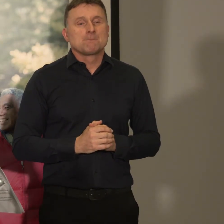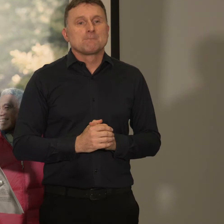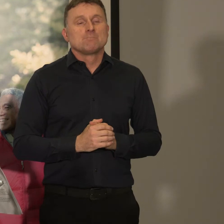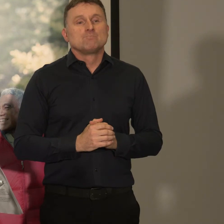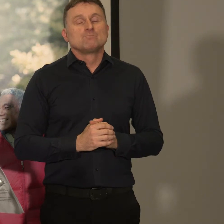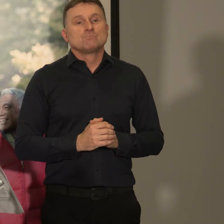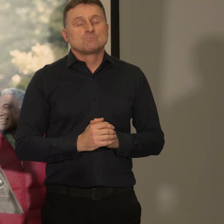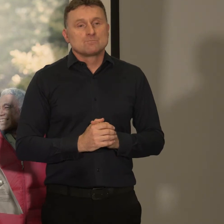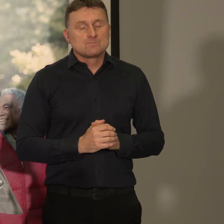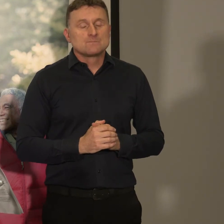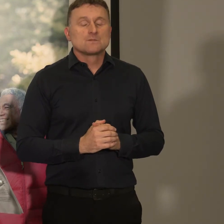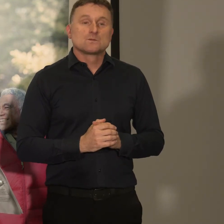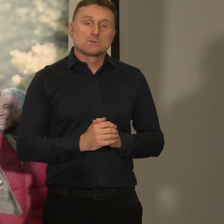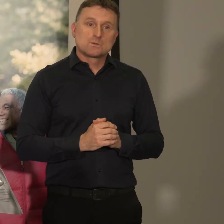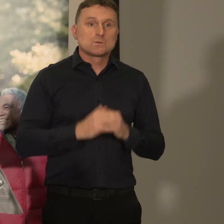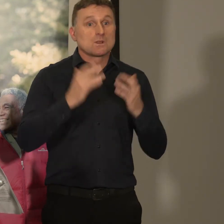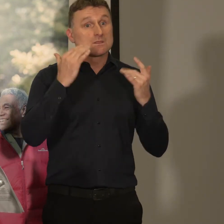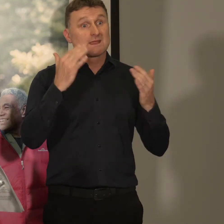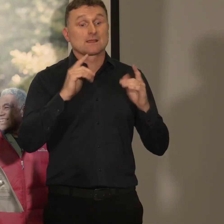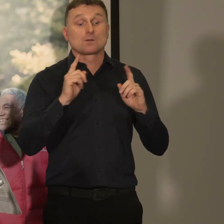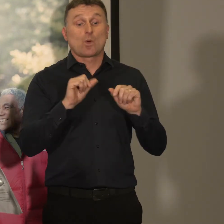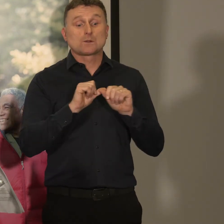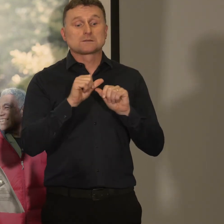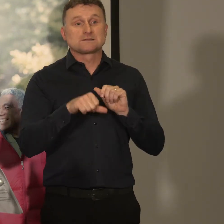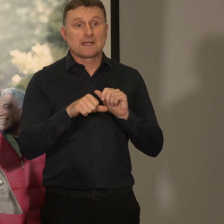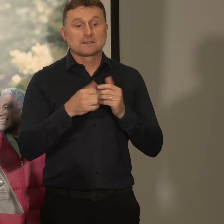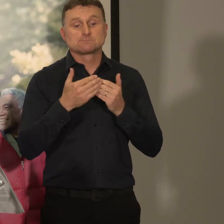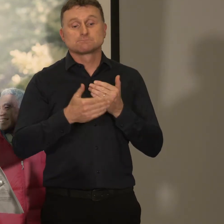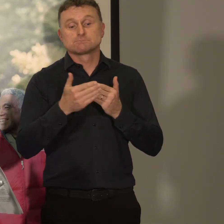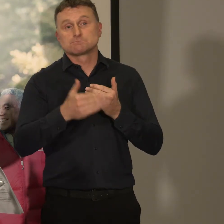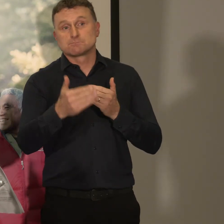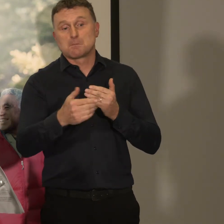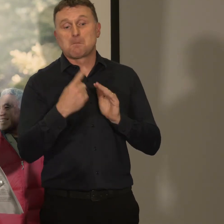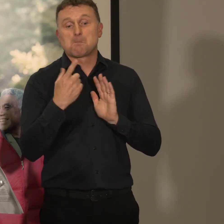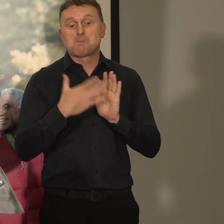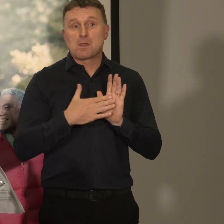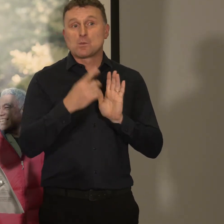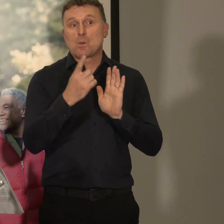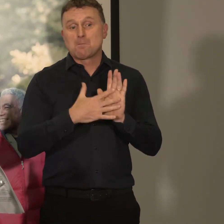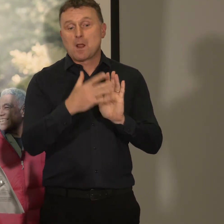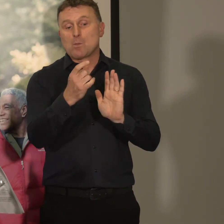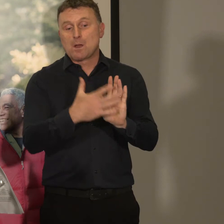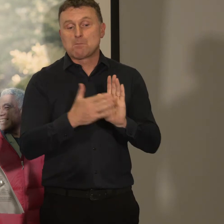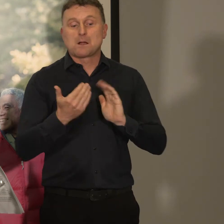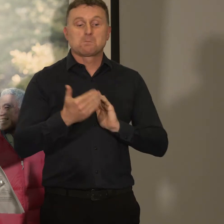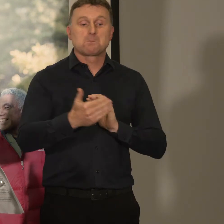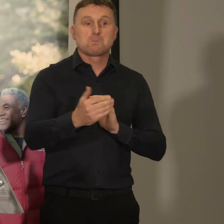about the next few months and